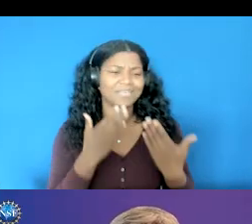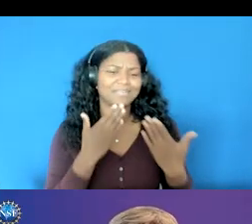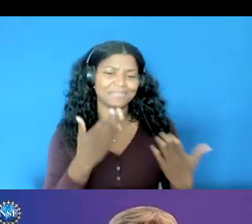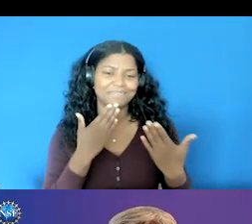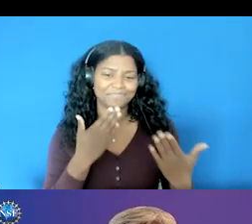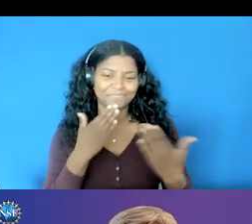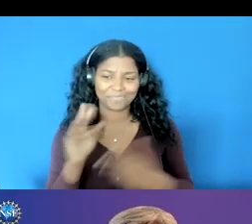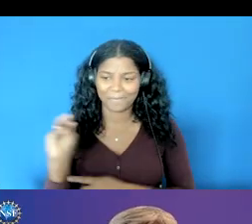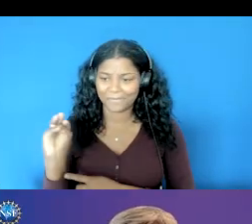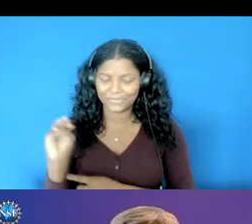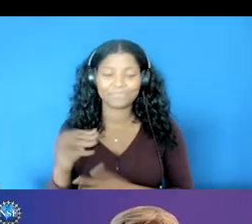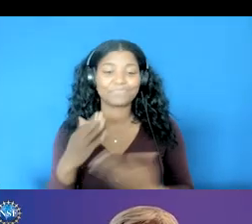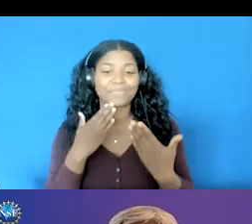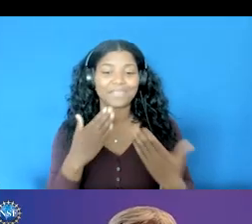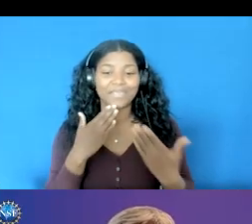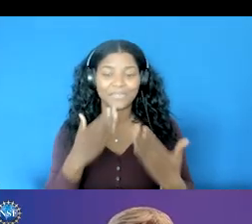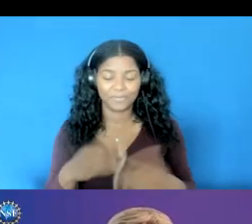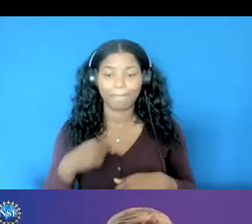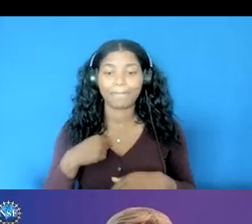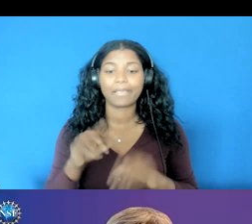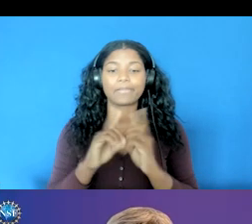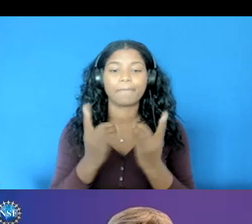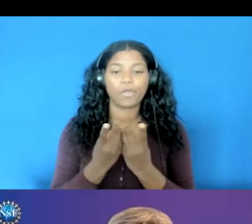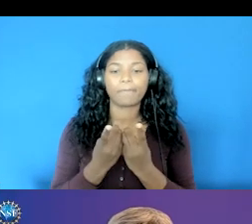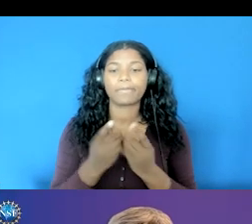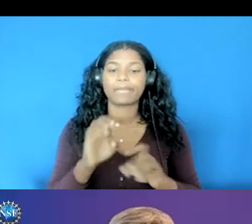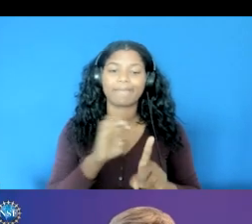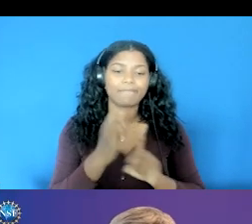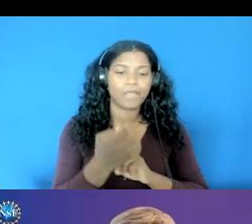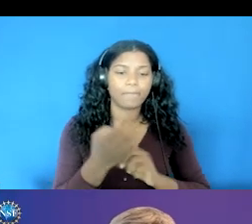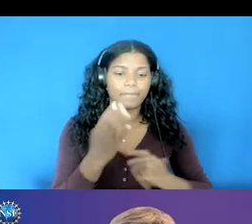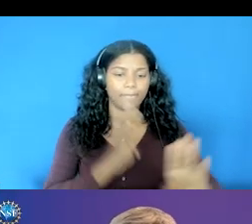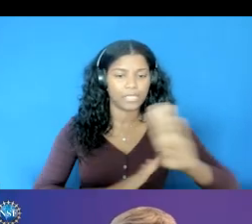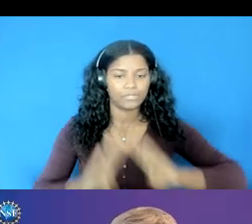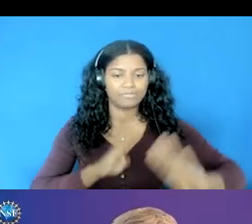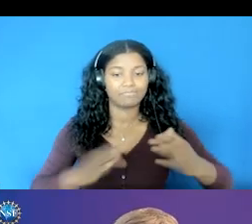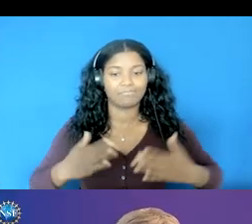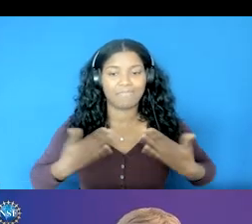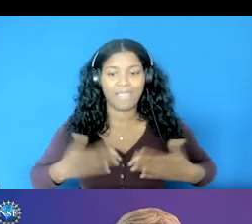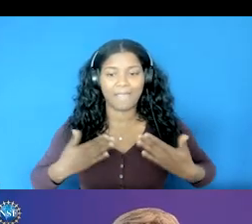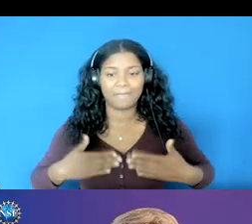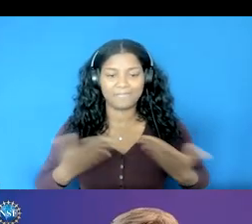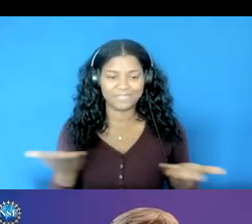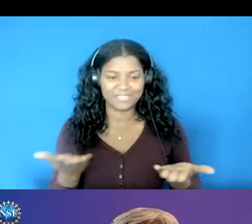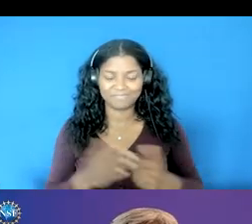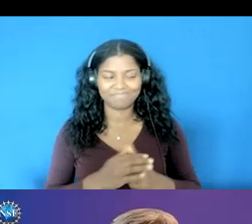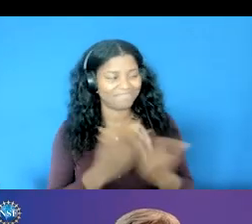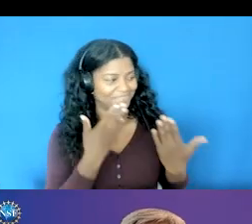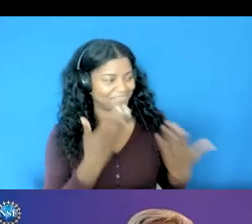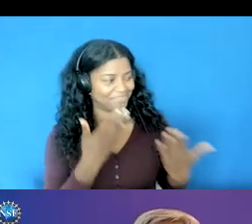I'm Leslie Rissler in the division of environmental biology, happy to be here. Manju Hingorani: Thanks.